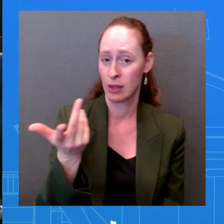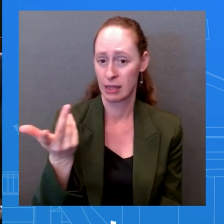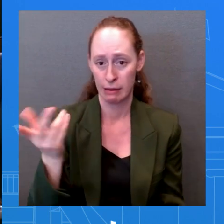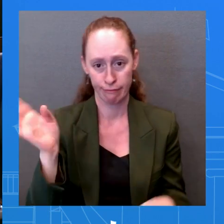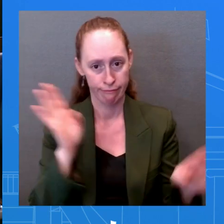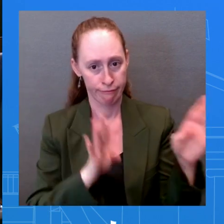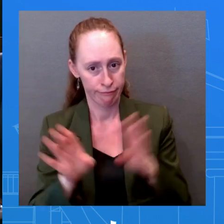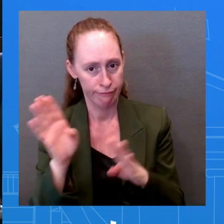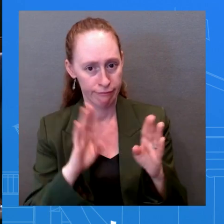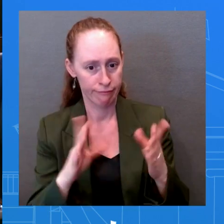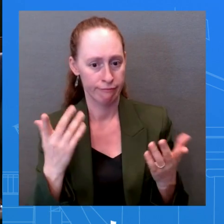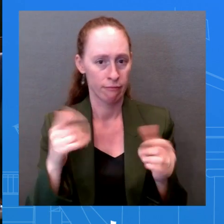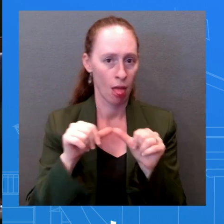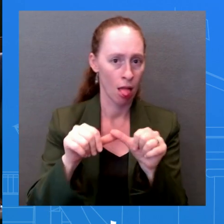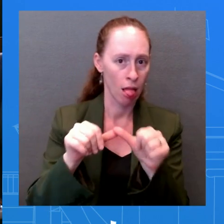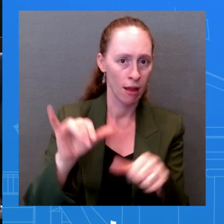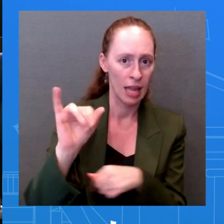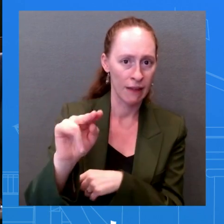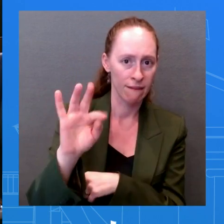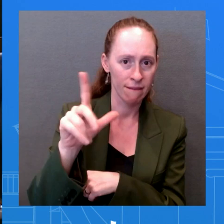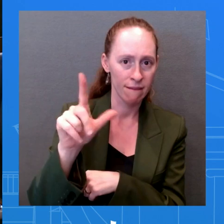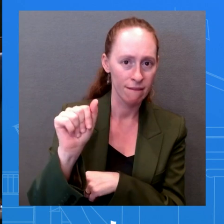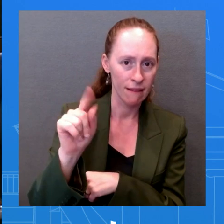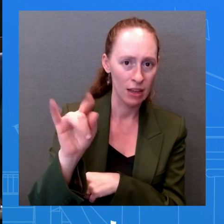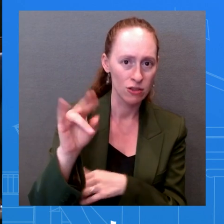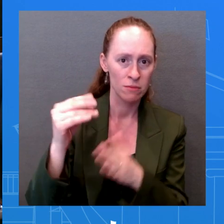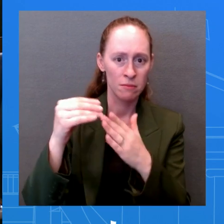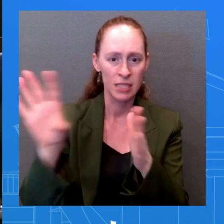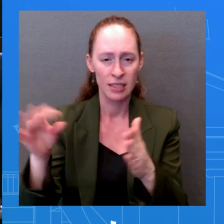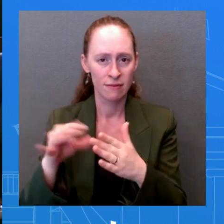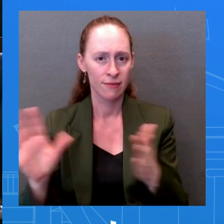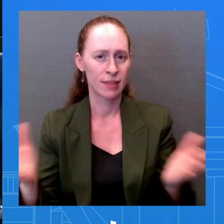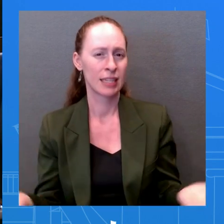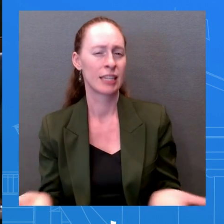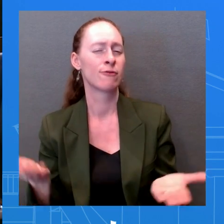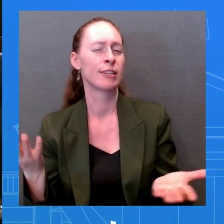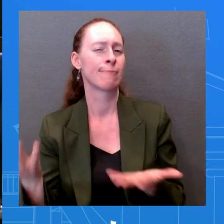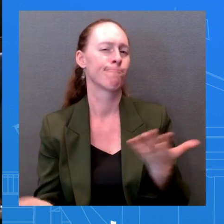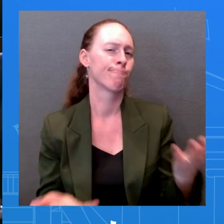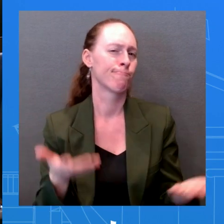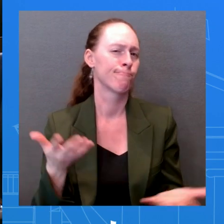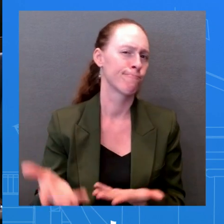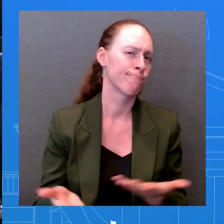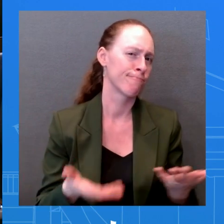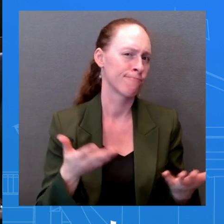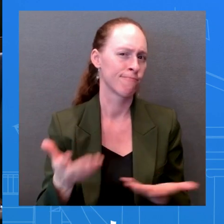that is impacting developing countries particularly. Can you say, at this point,